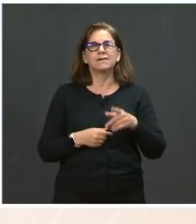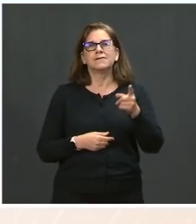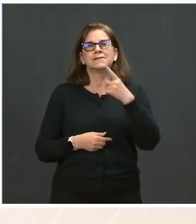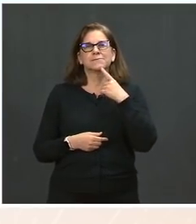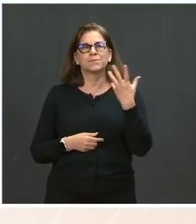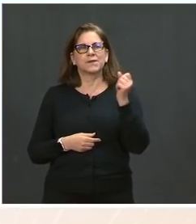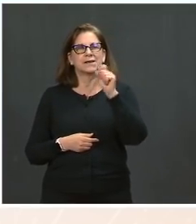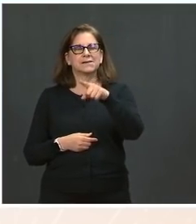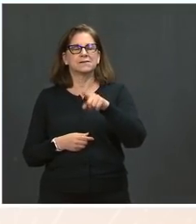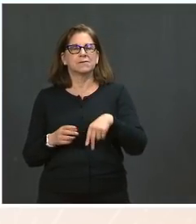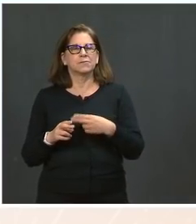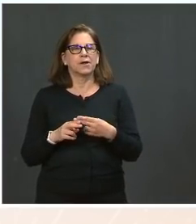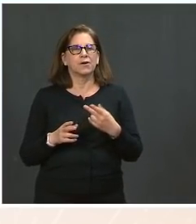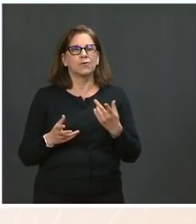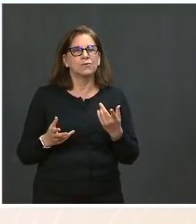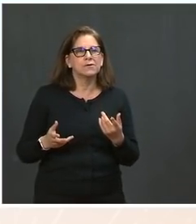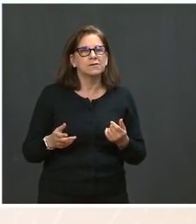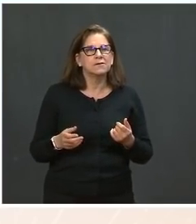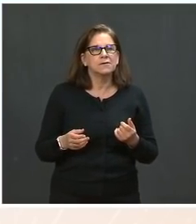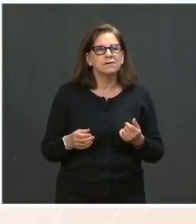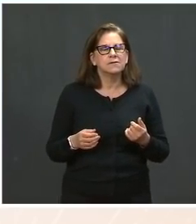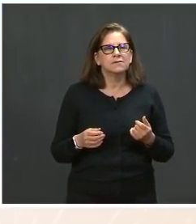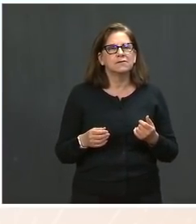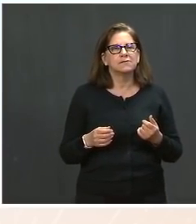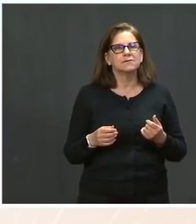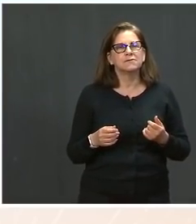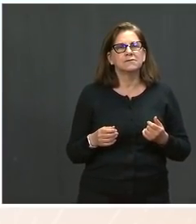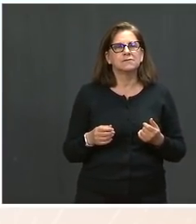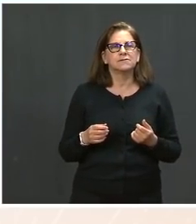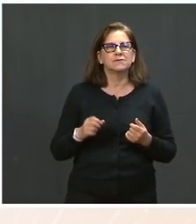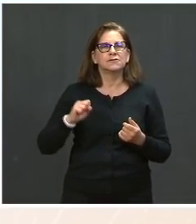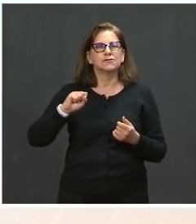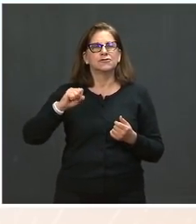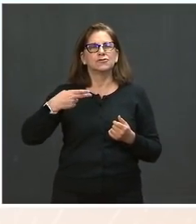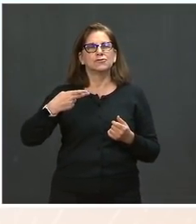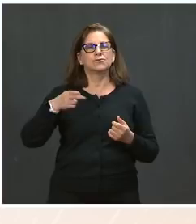he's regularly in touch with Leader Schumer, who shares his commitment and concerns